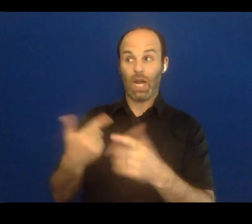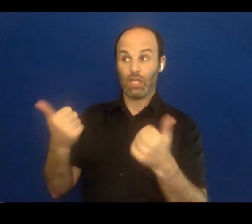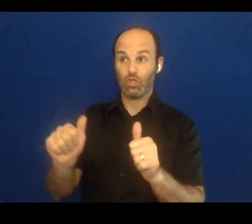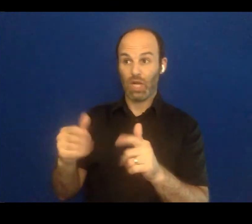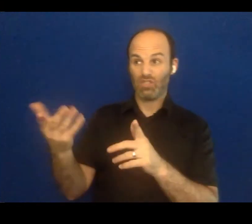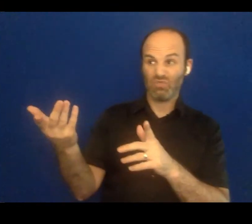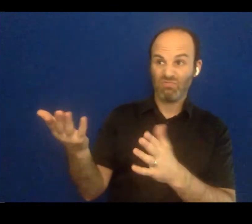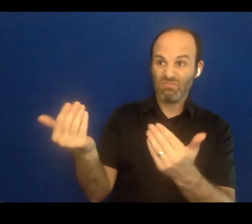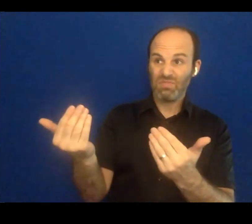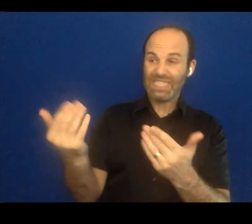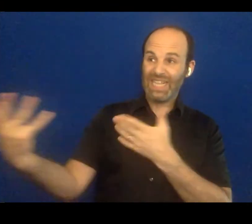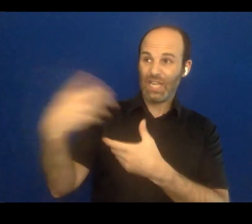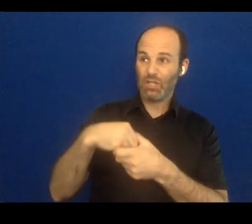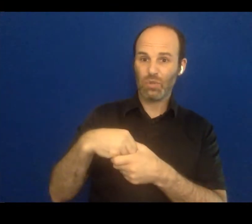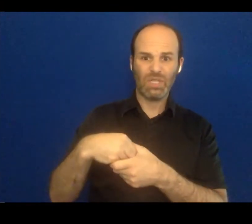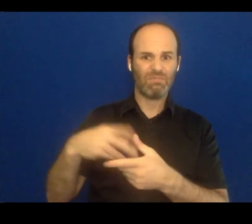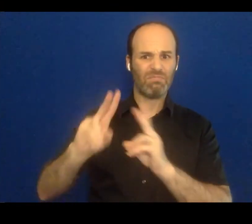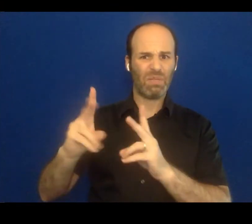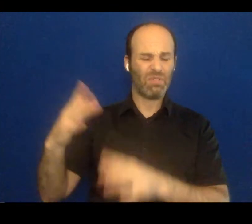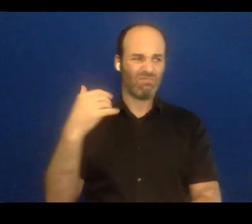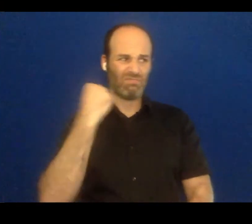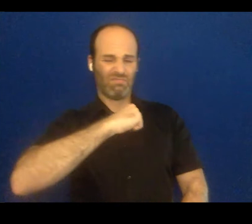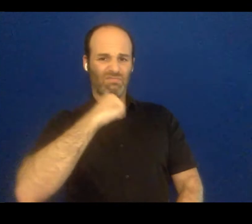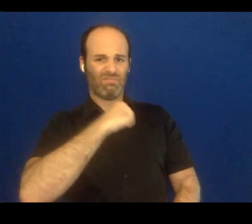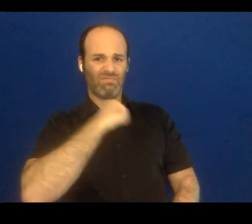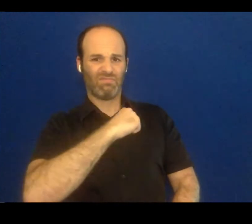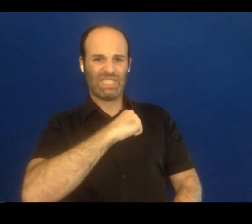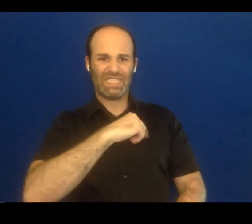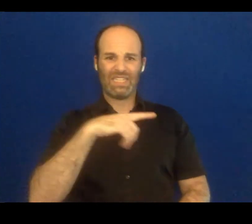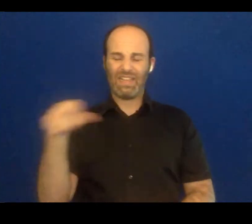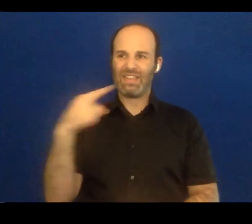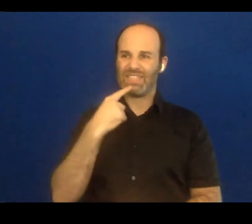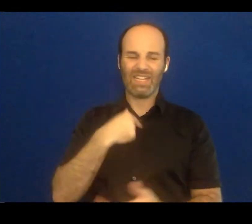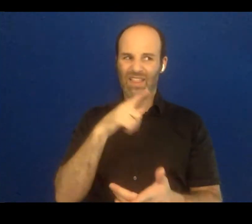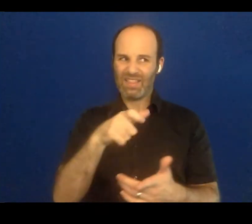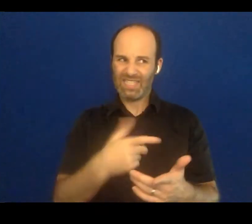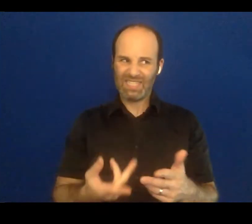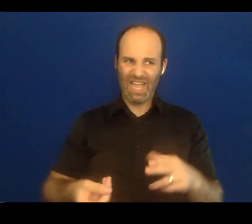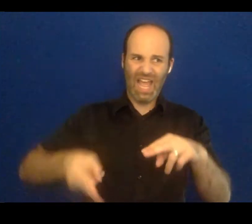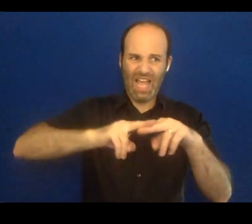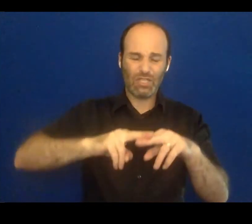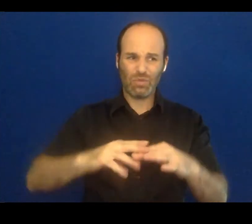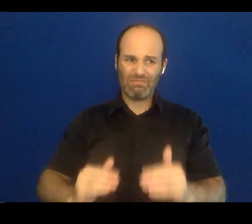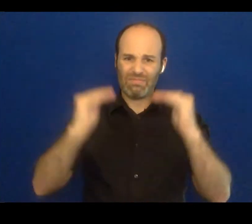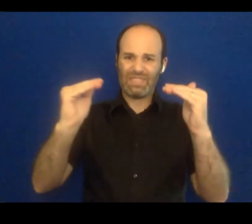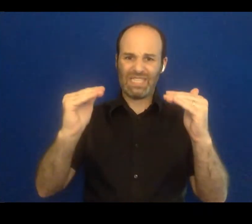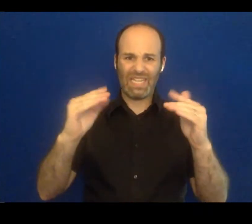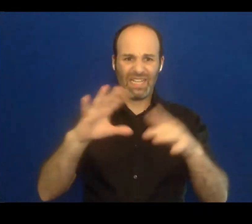I GOT PUSH BACK. THIS IS ADVANCED CONTENT, YOU CAN'T GIVE IT TO THE FIRST-YEAR